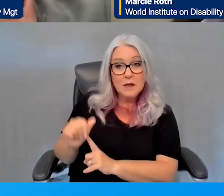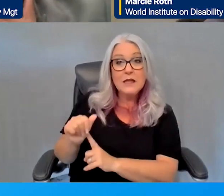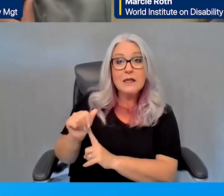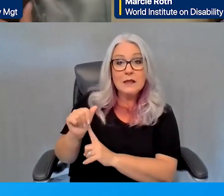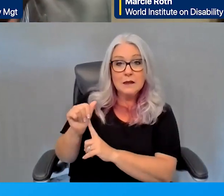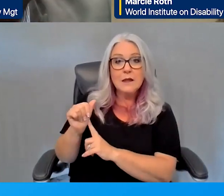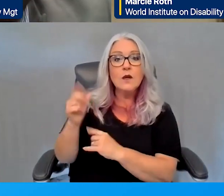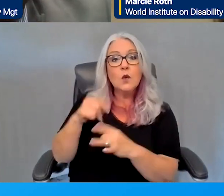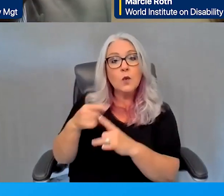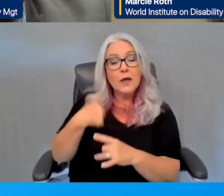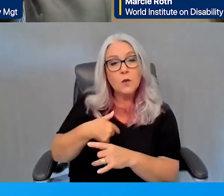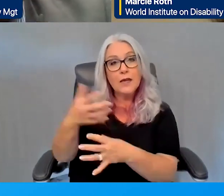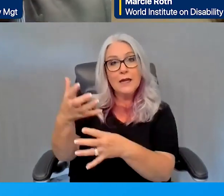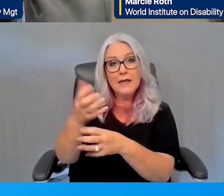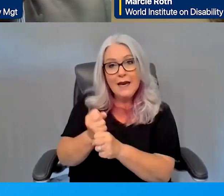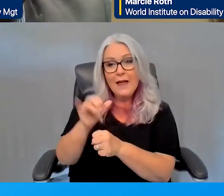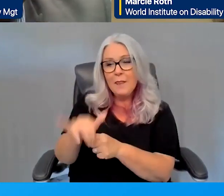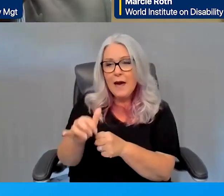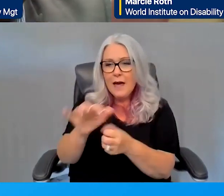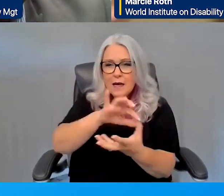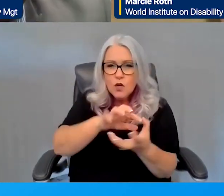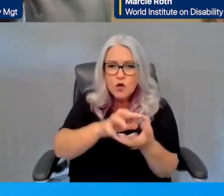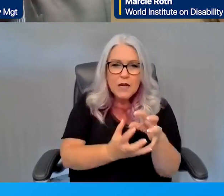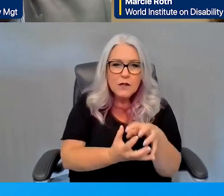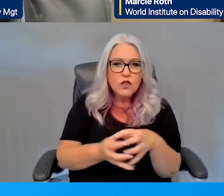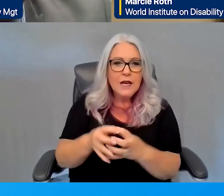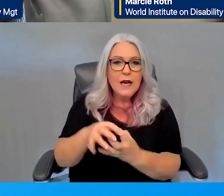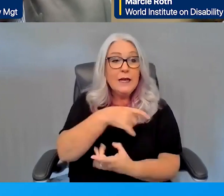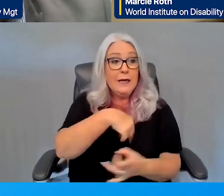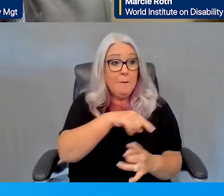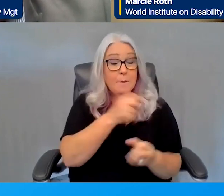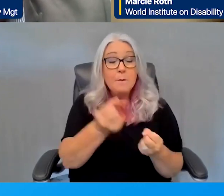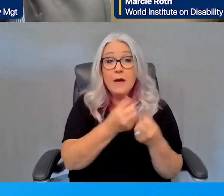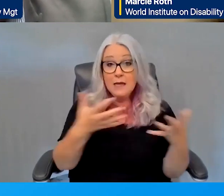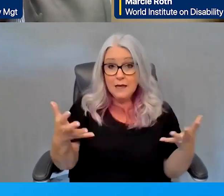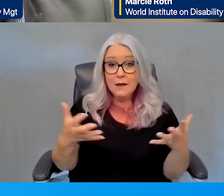the intersectionality many parts